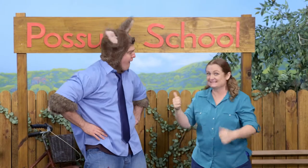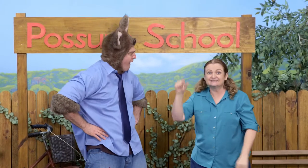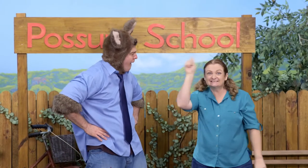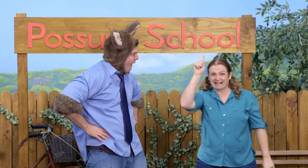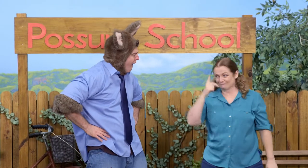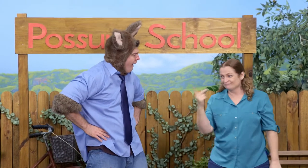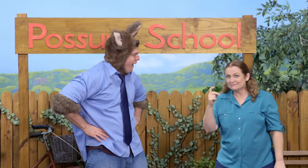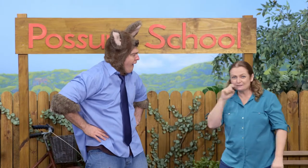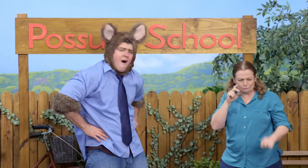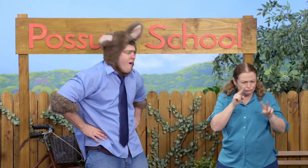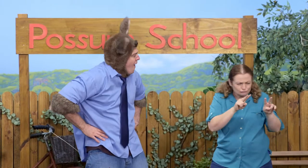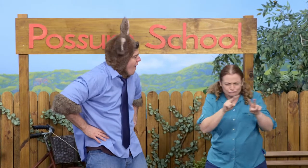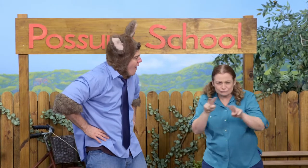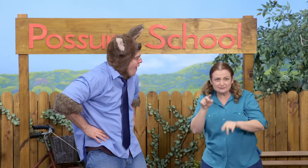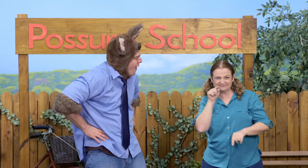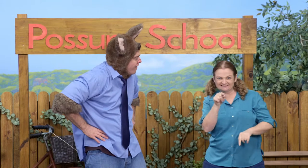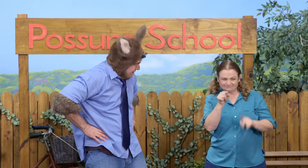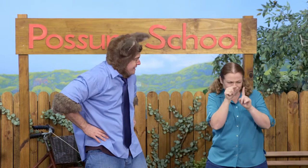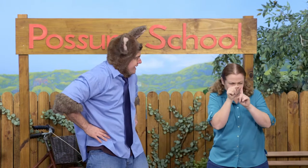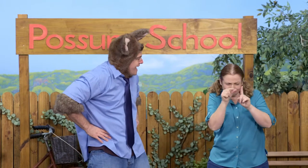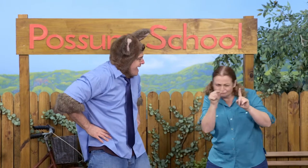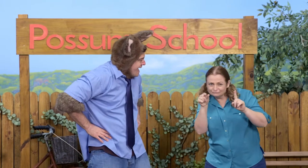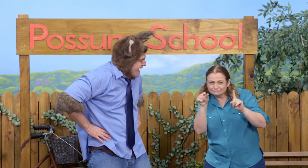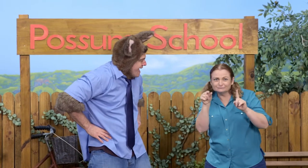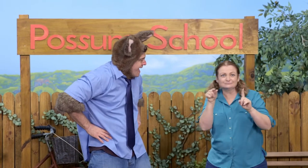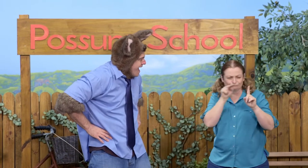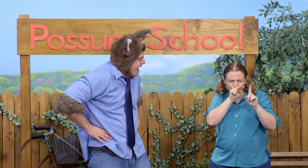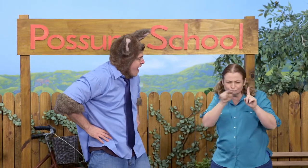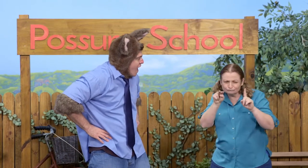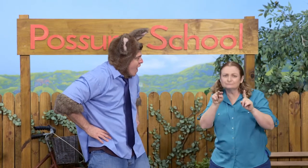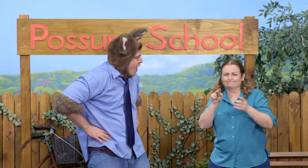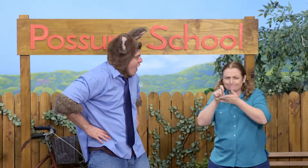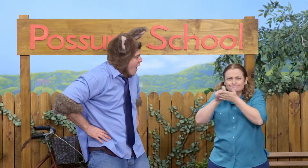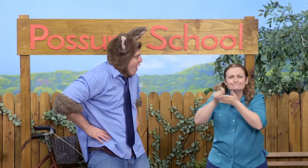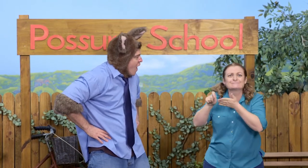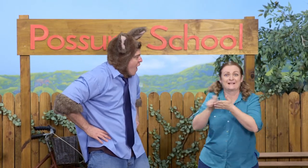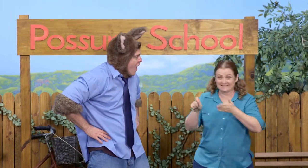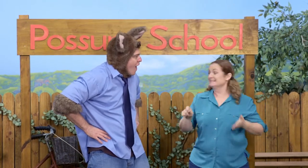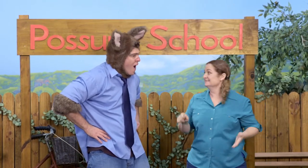Today we are going to be reading and writing the words.